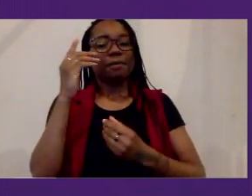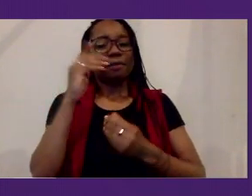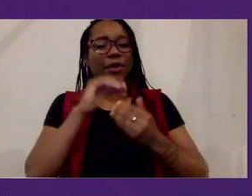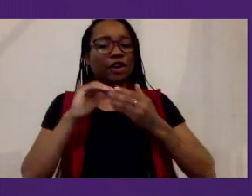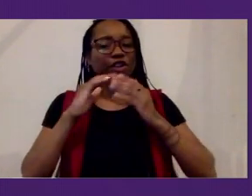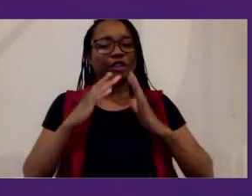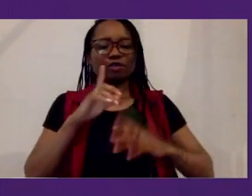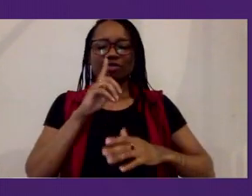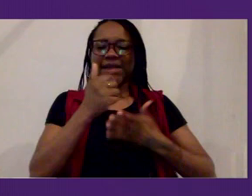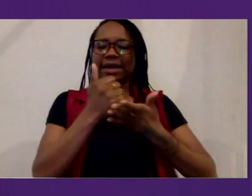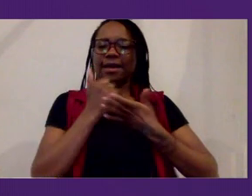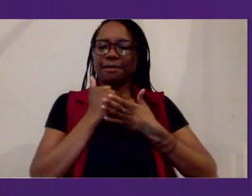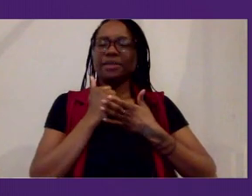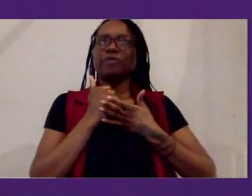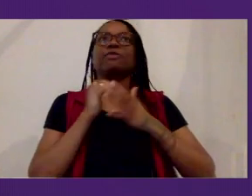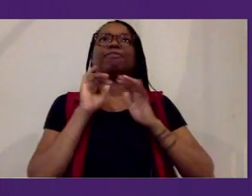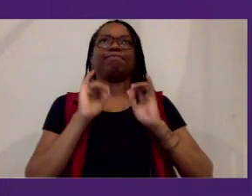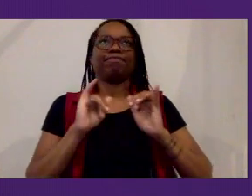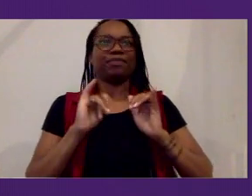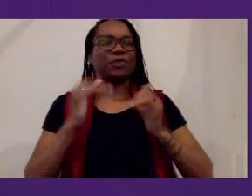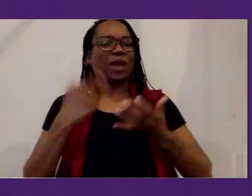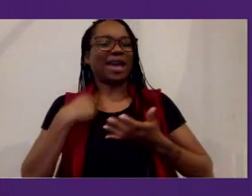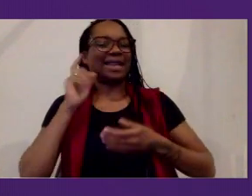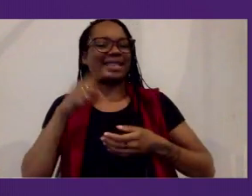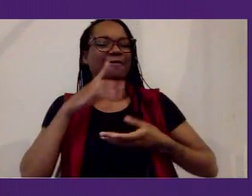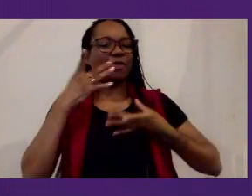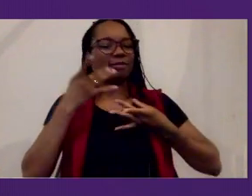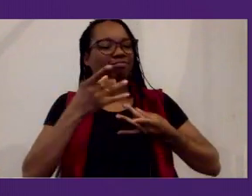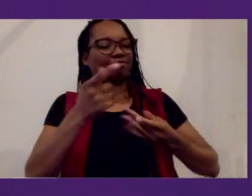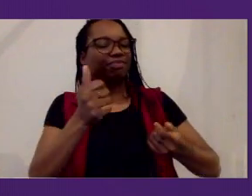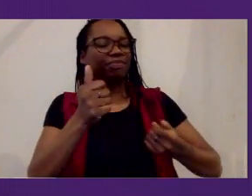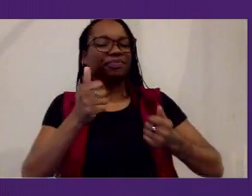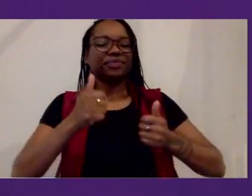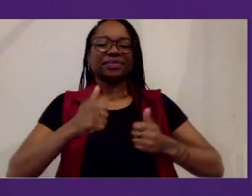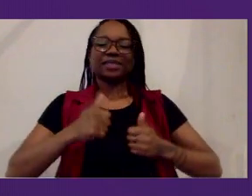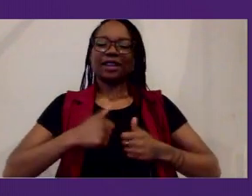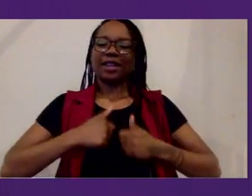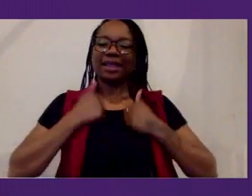life-worthy teaching and learning that my students and I could really kind of put our hearts into.